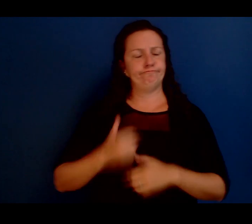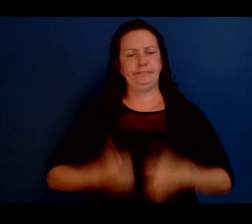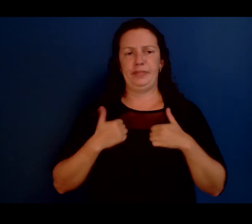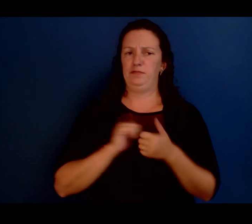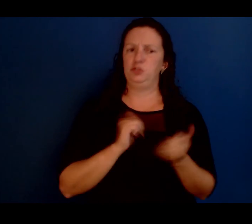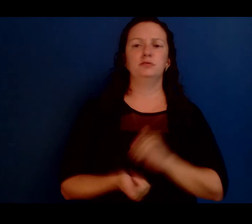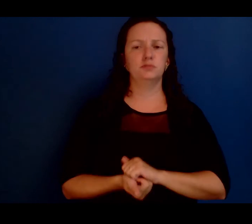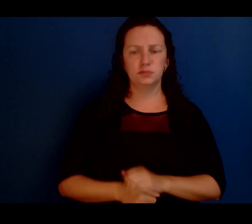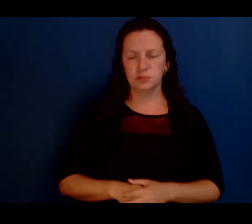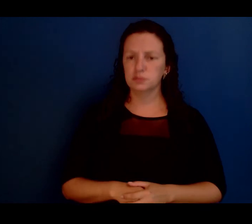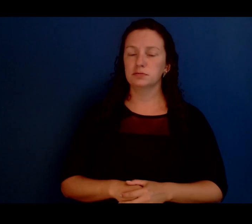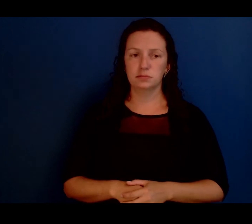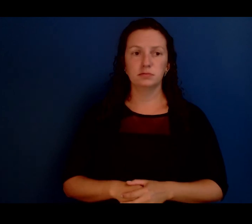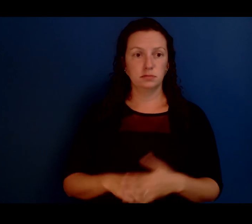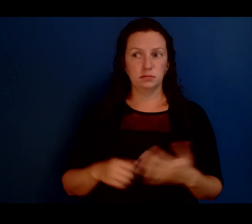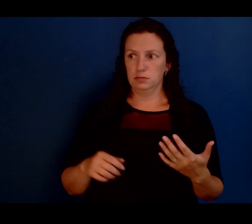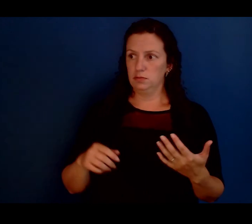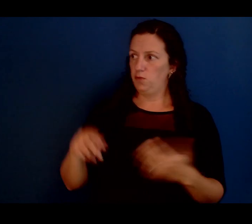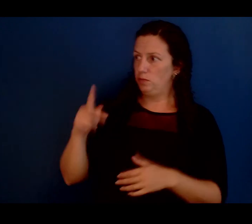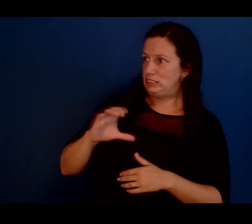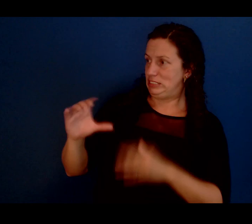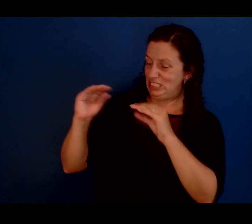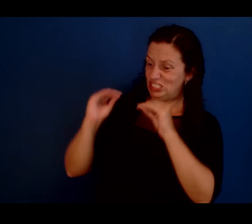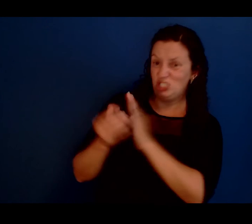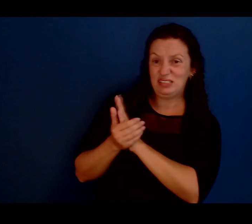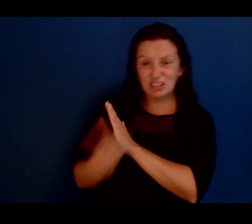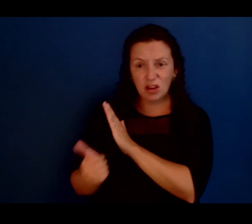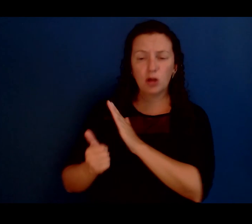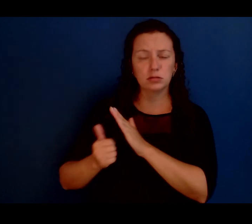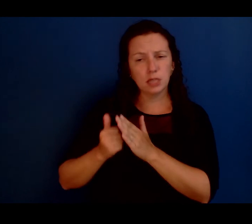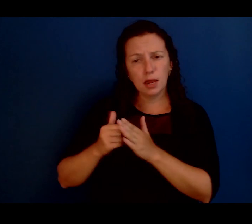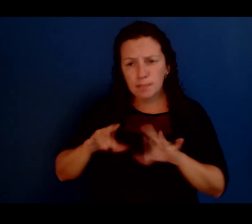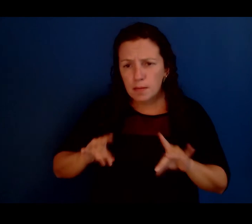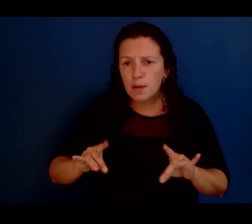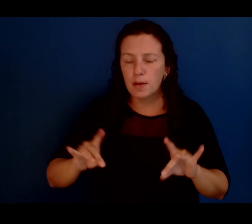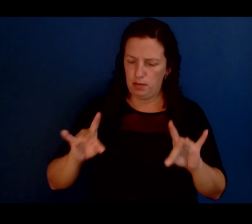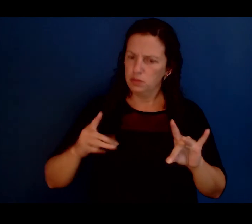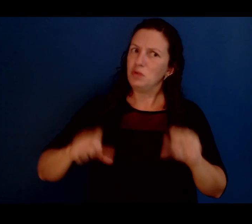skills that PCC is giving us as students like we're super enabled to go out and help build Portland.